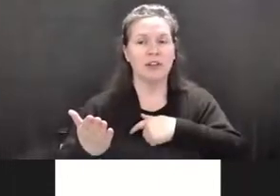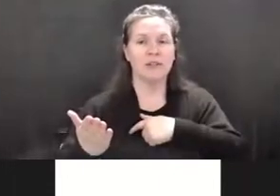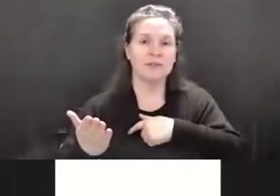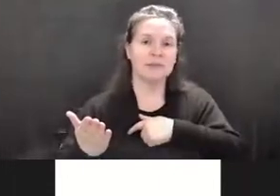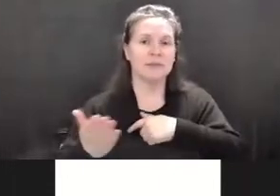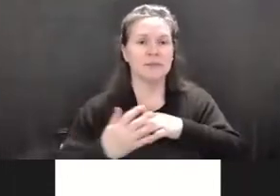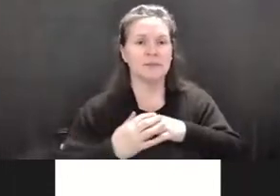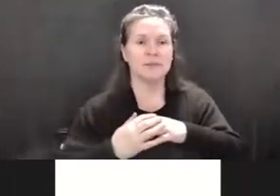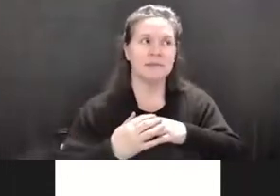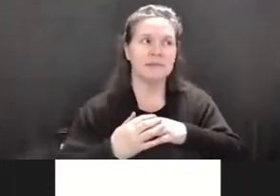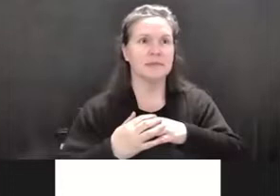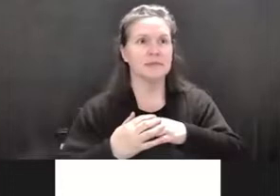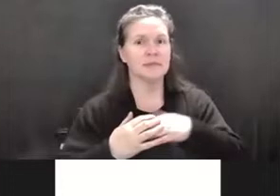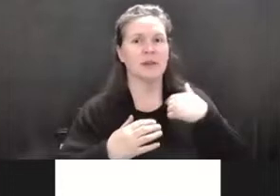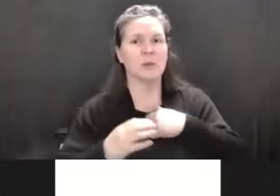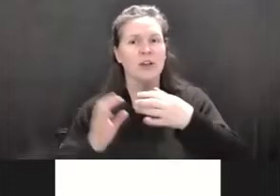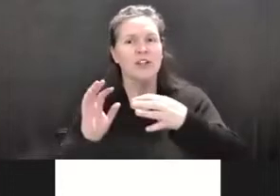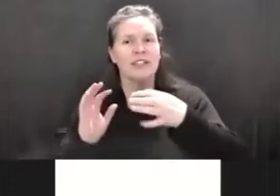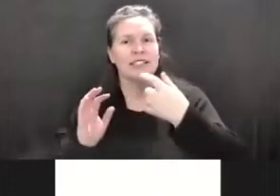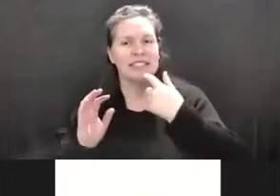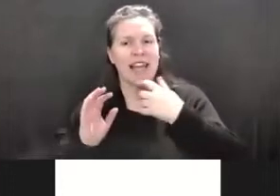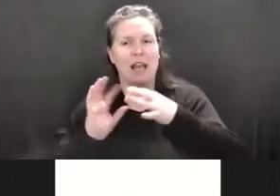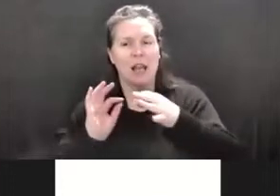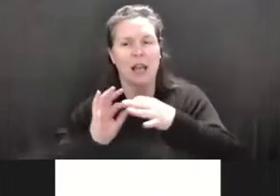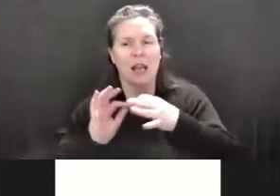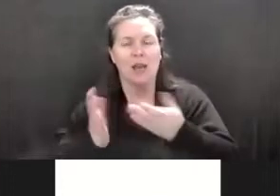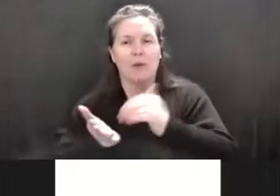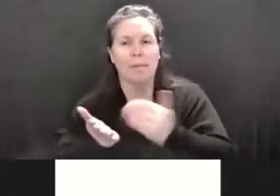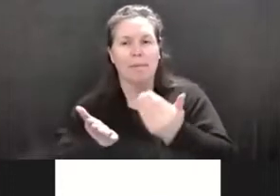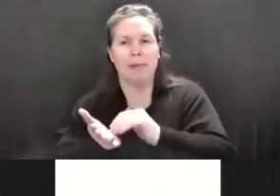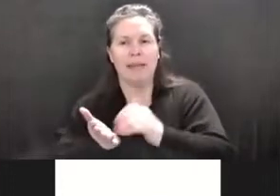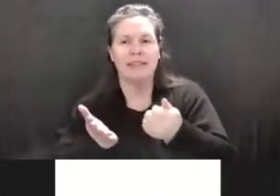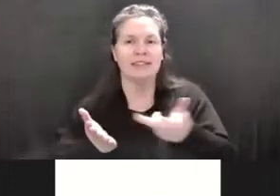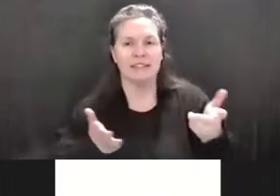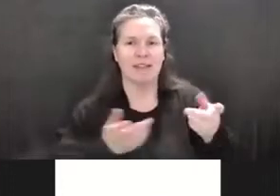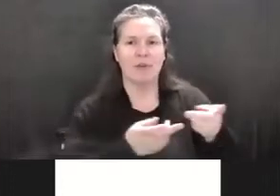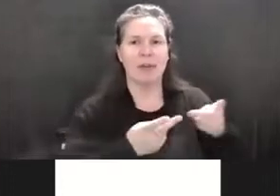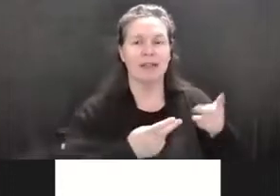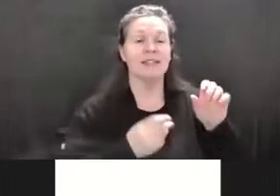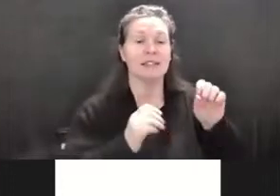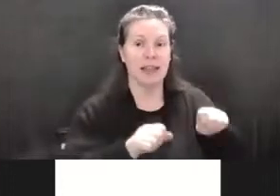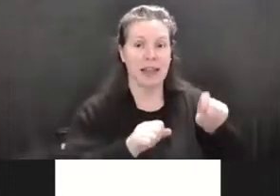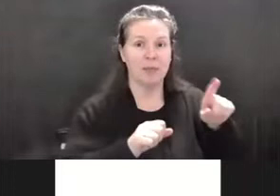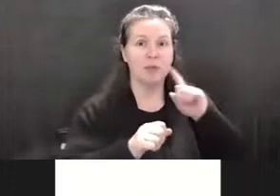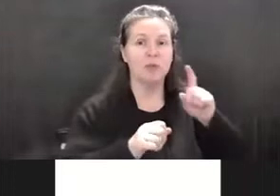we're saying the same thing in multiple spots. And so we were able to take off that last sentence,